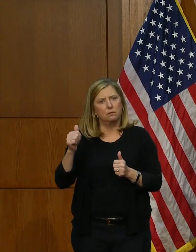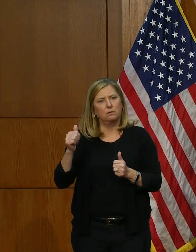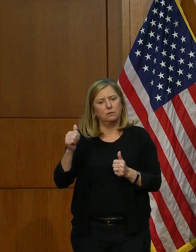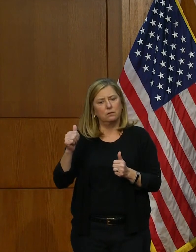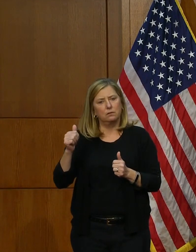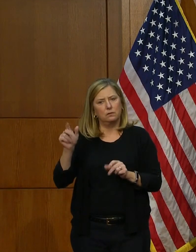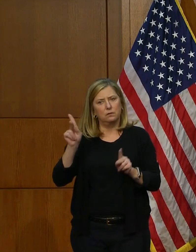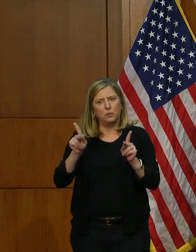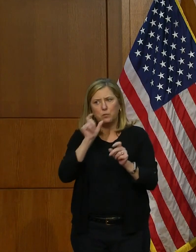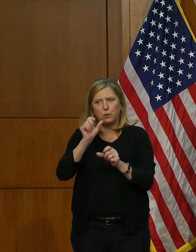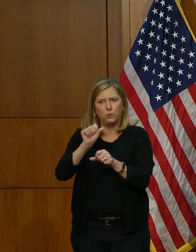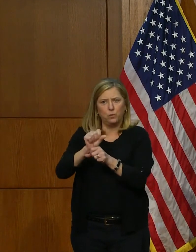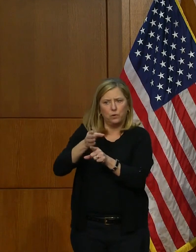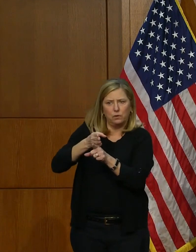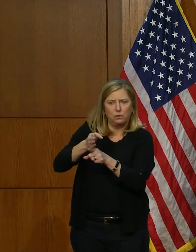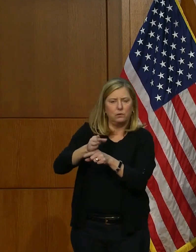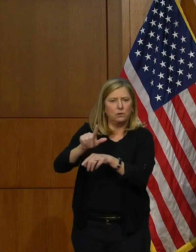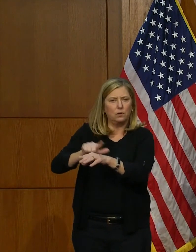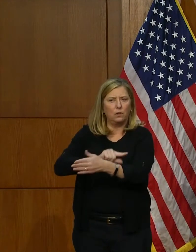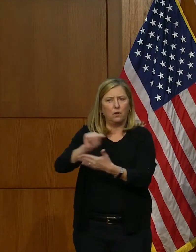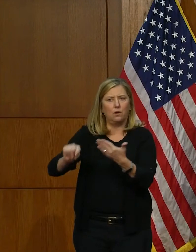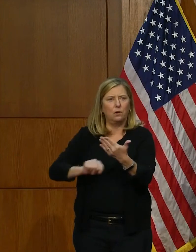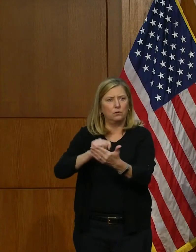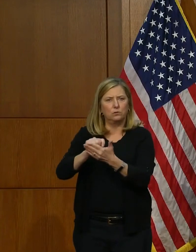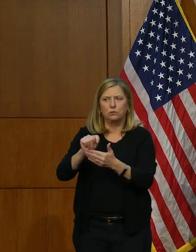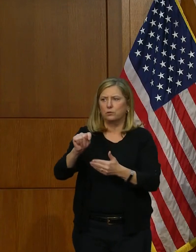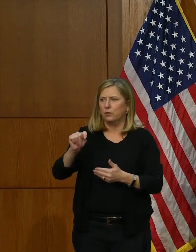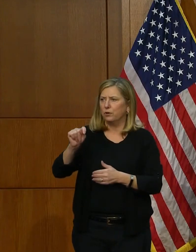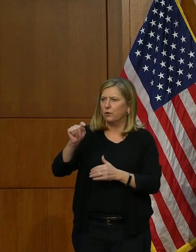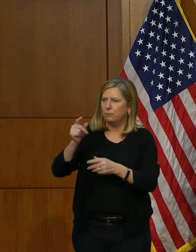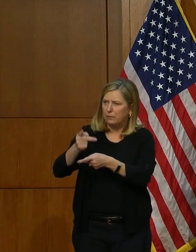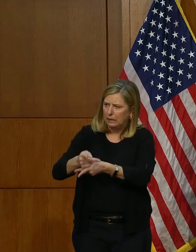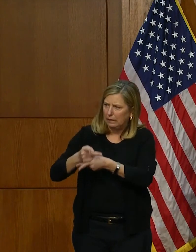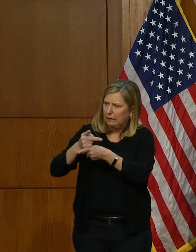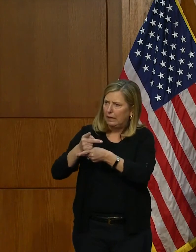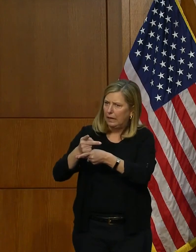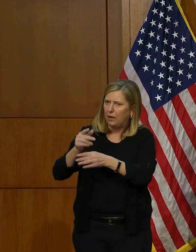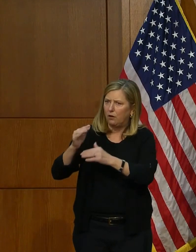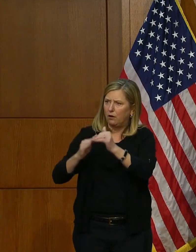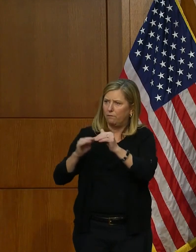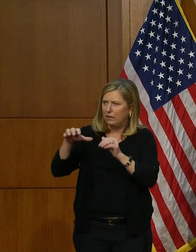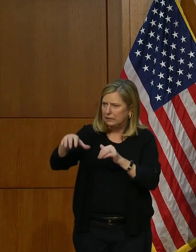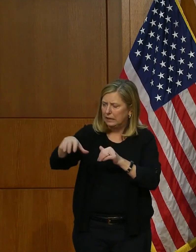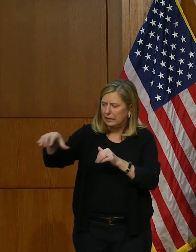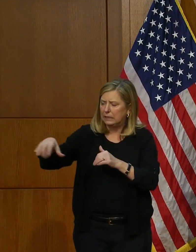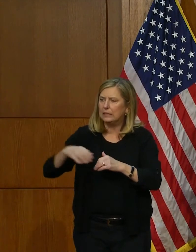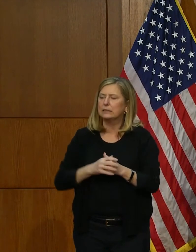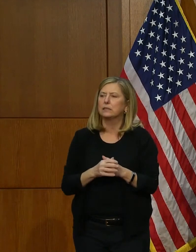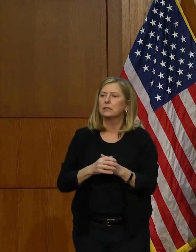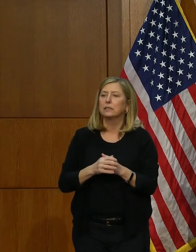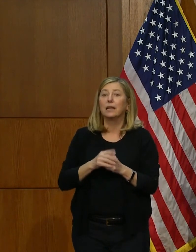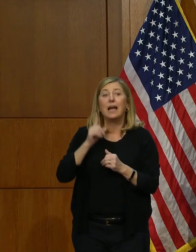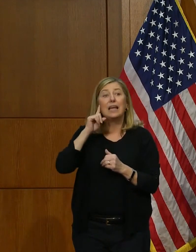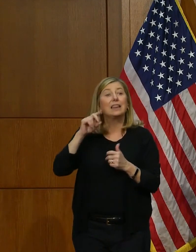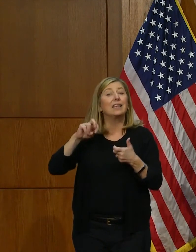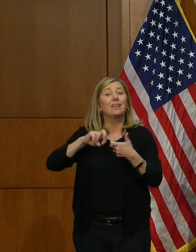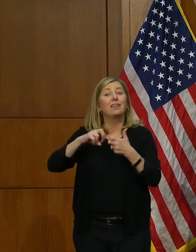COLLEAGUES AND THE. ONE LONG